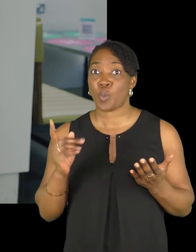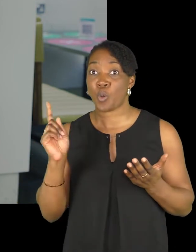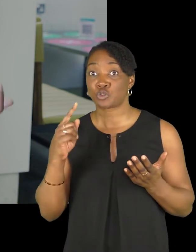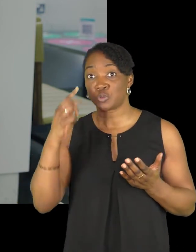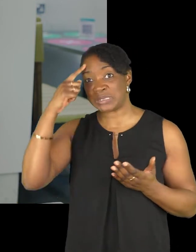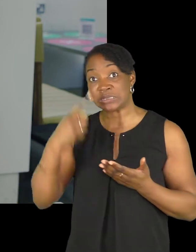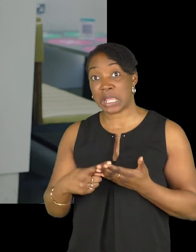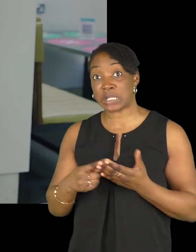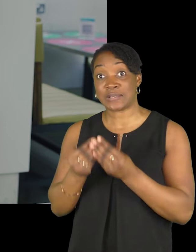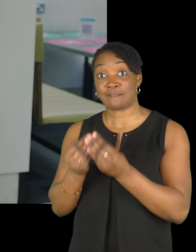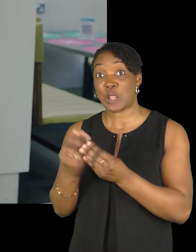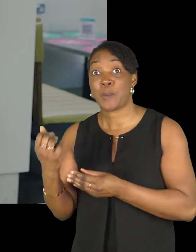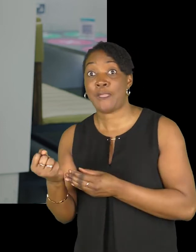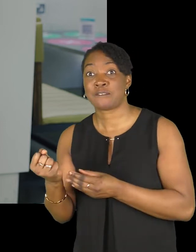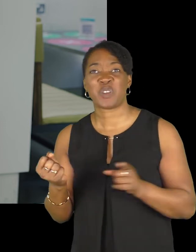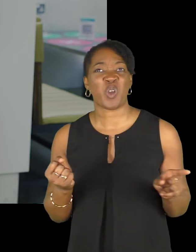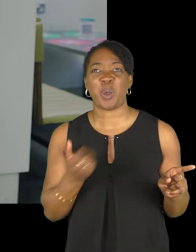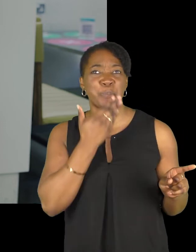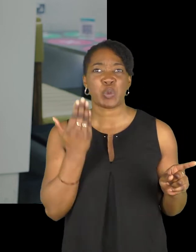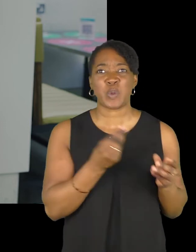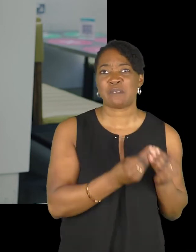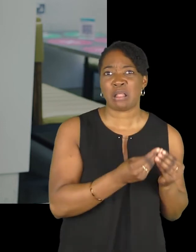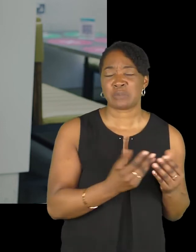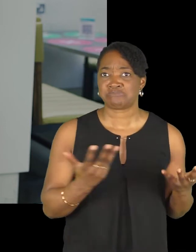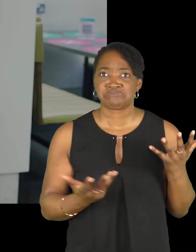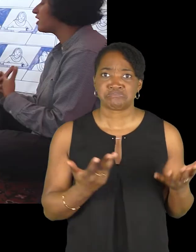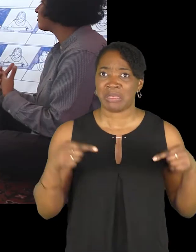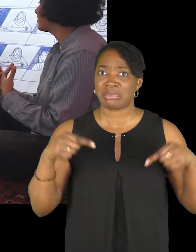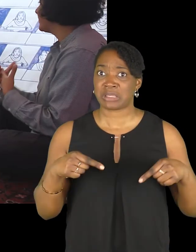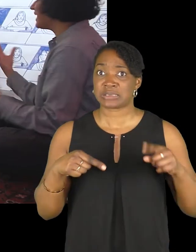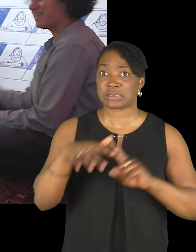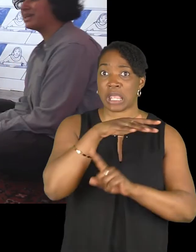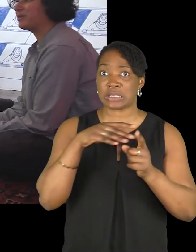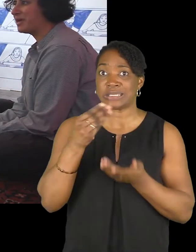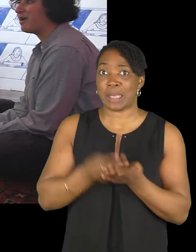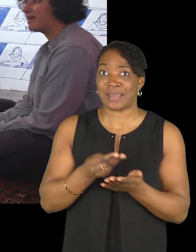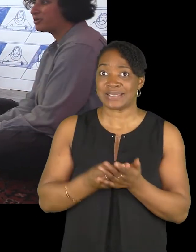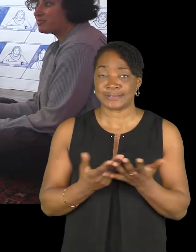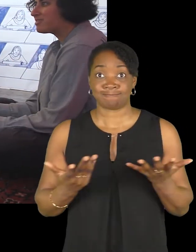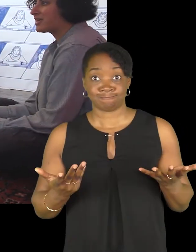ascribe value to in a consumerist capitalist kind art industry that's impacted by the wider